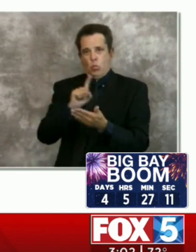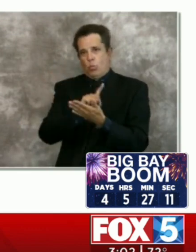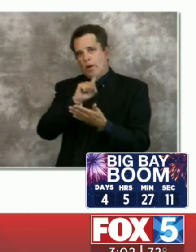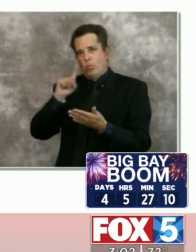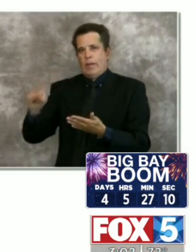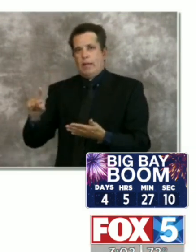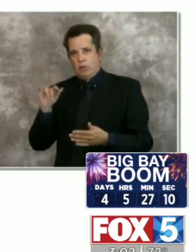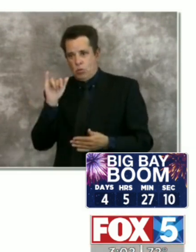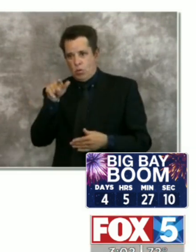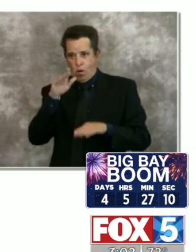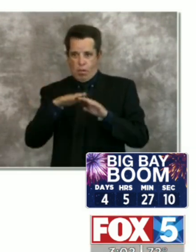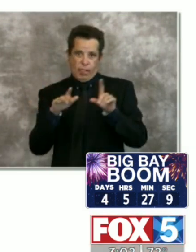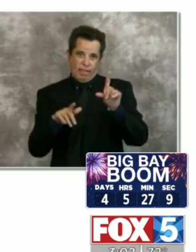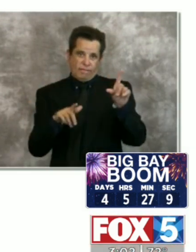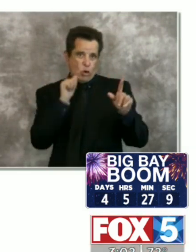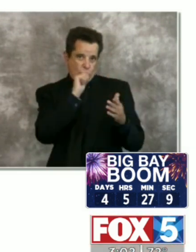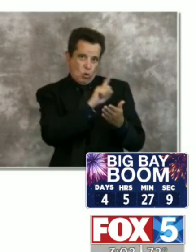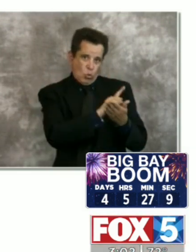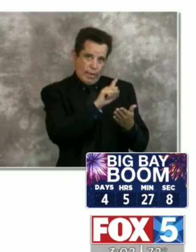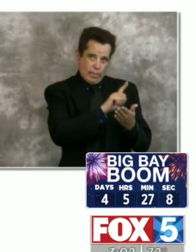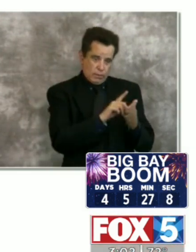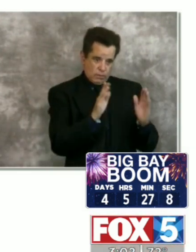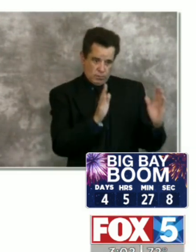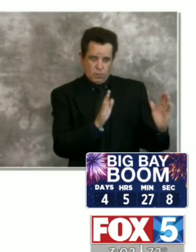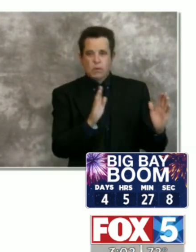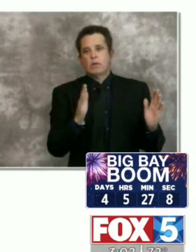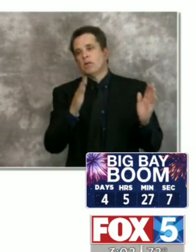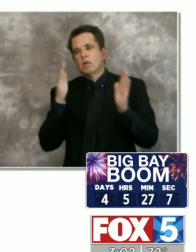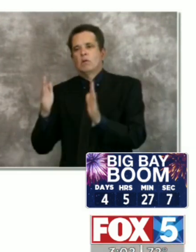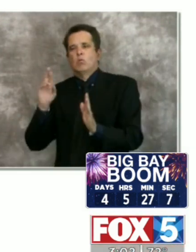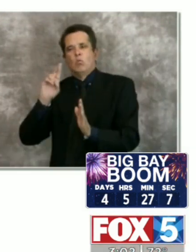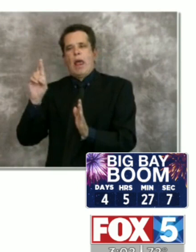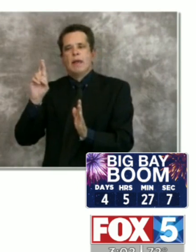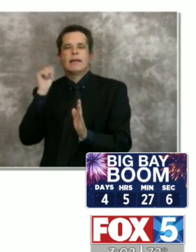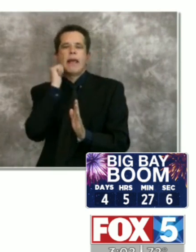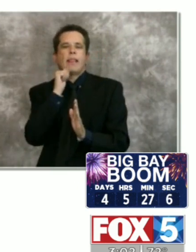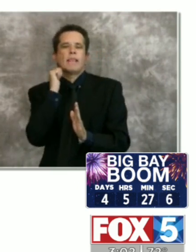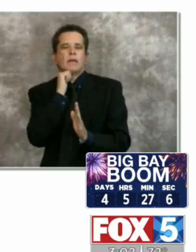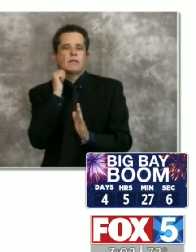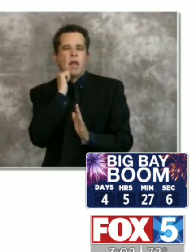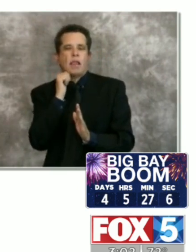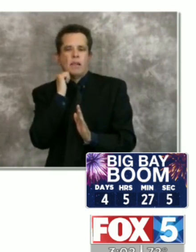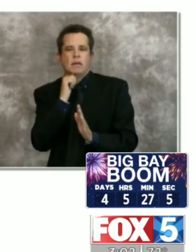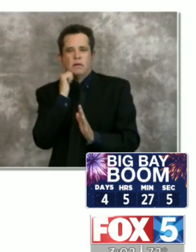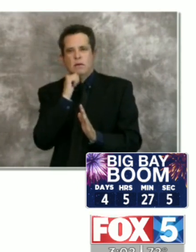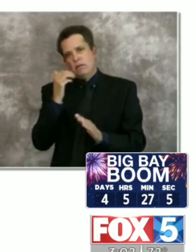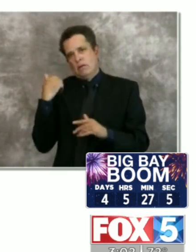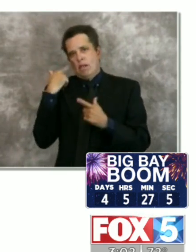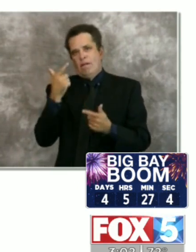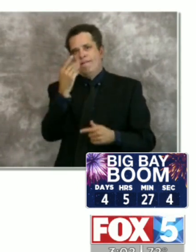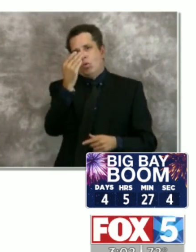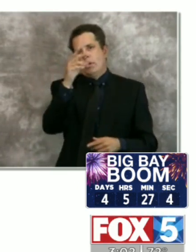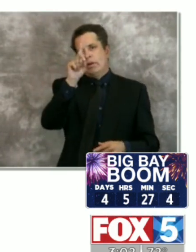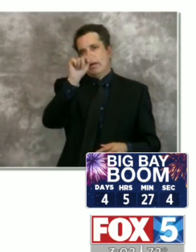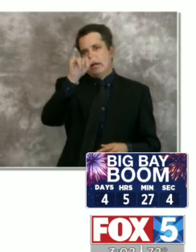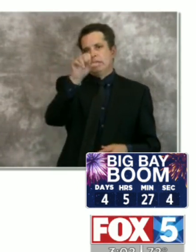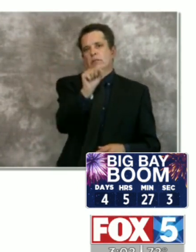HOSPITALIZATIONS ICU ADMISSIONS AND THE DEATH THE DATA OVER THE PAST WEEK SINCE THE BEGINNING OF THE PANDEMIC